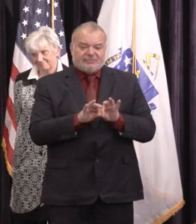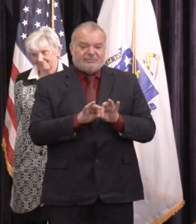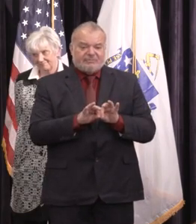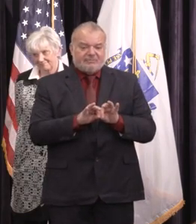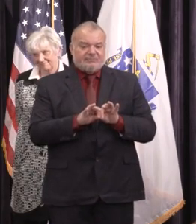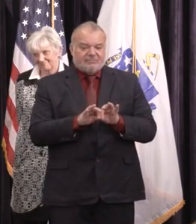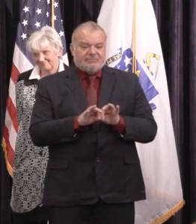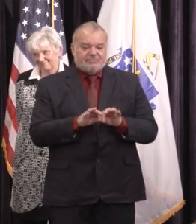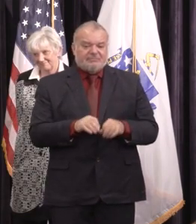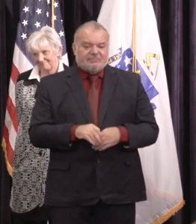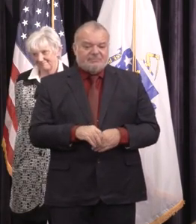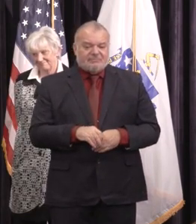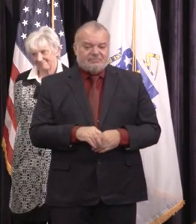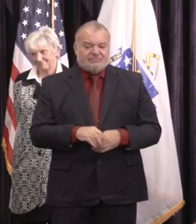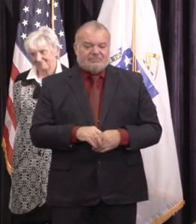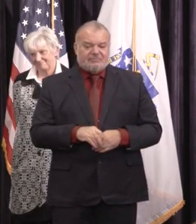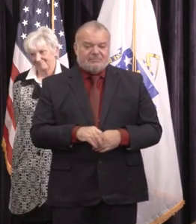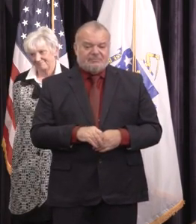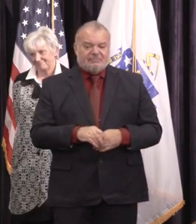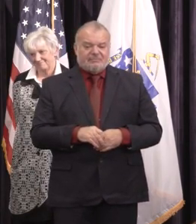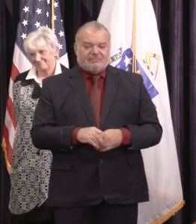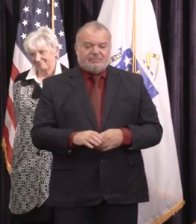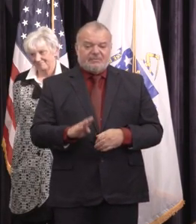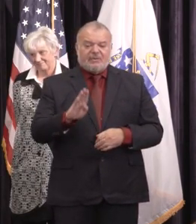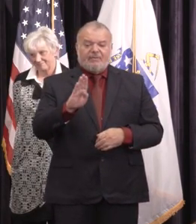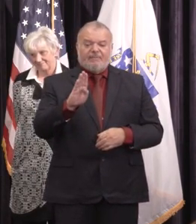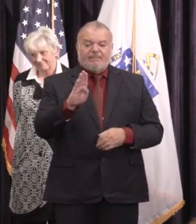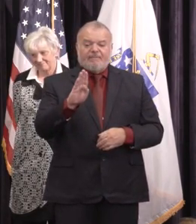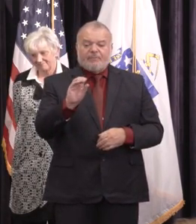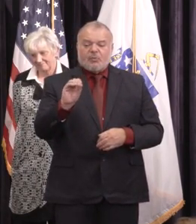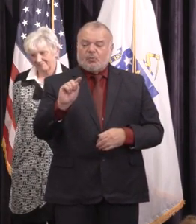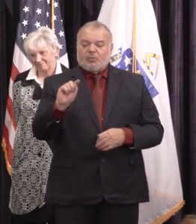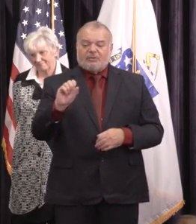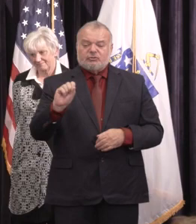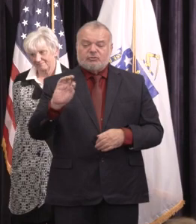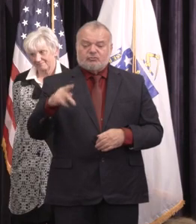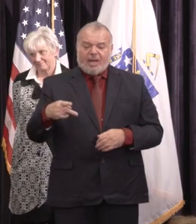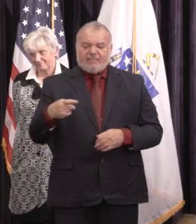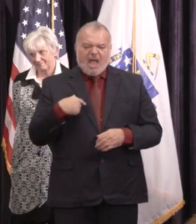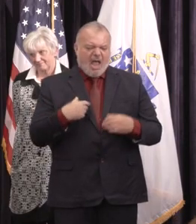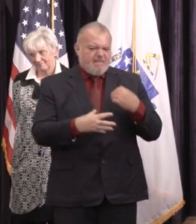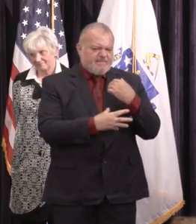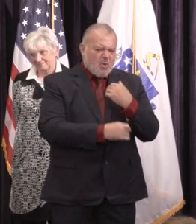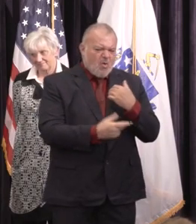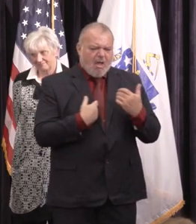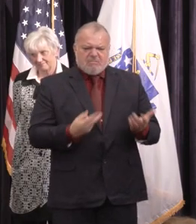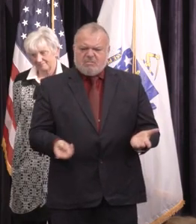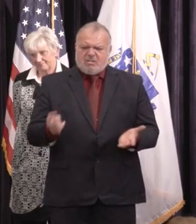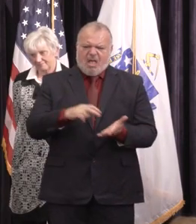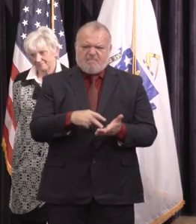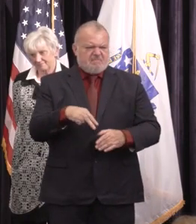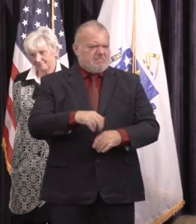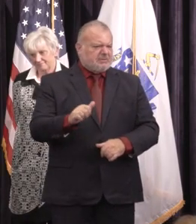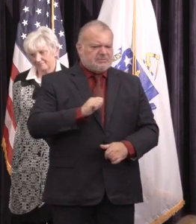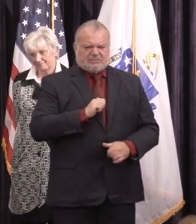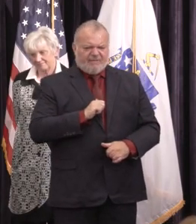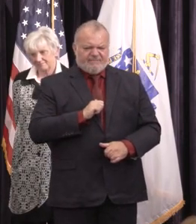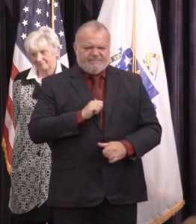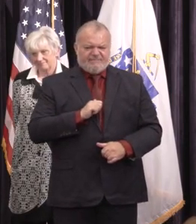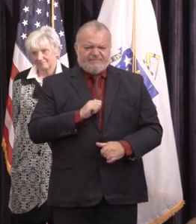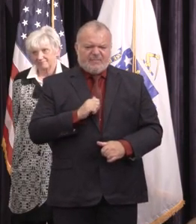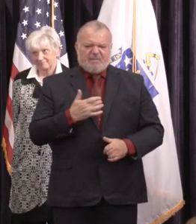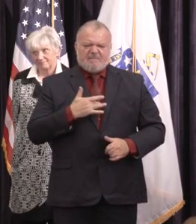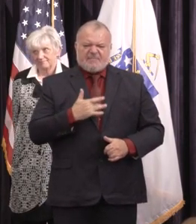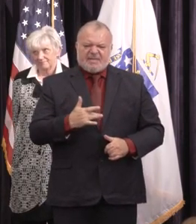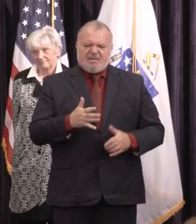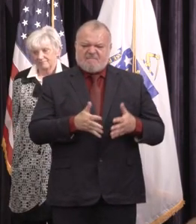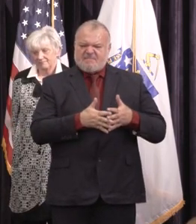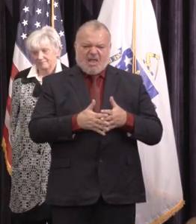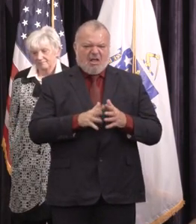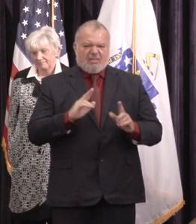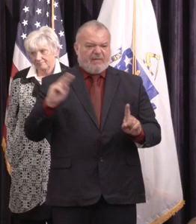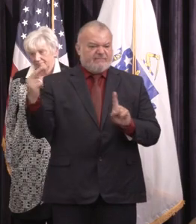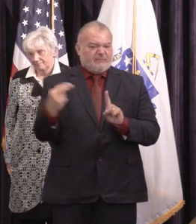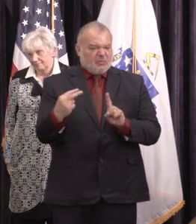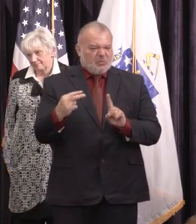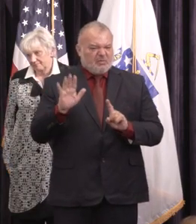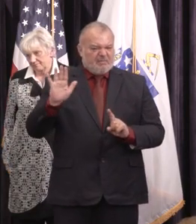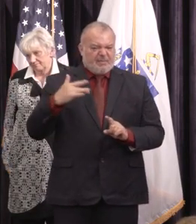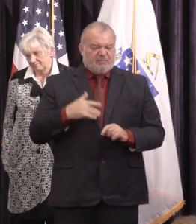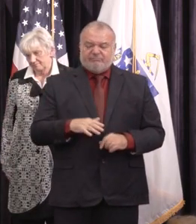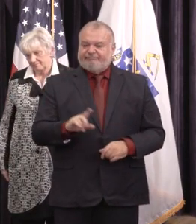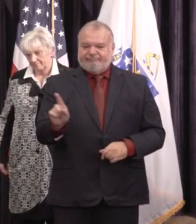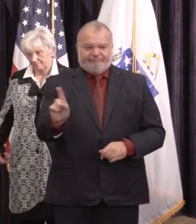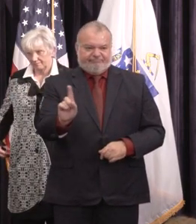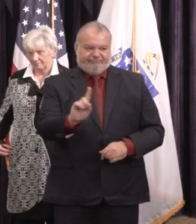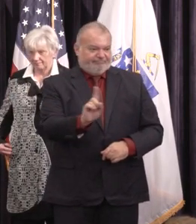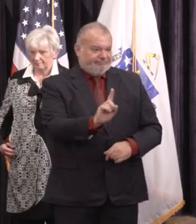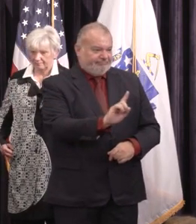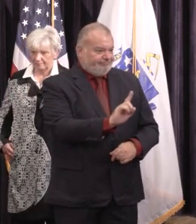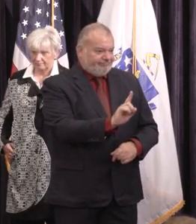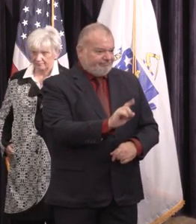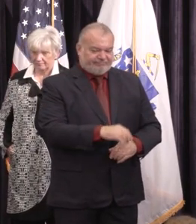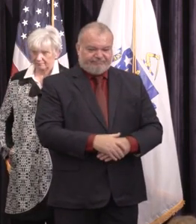heard it. Makes it especially hard for any of us to ask for help. I see the major struggles of the